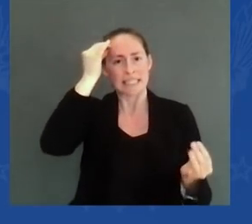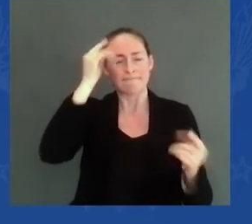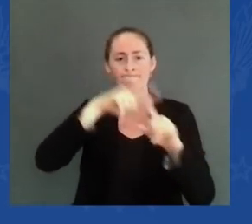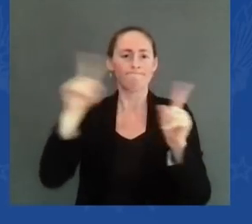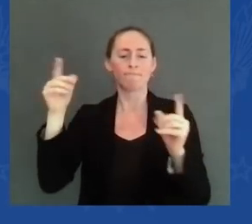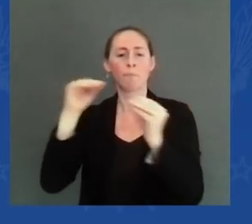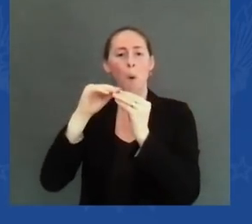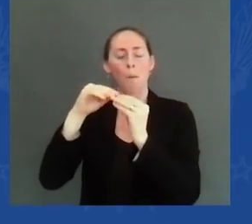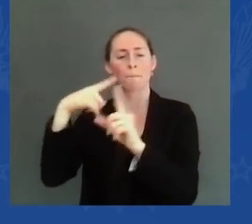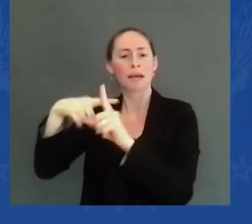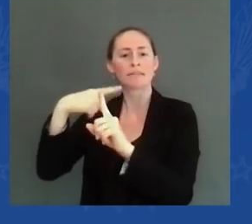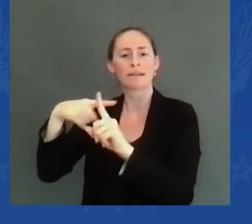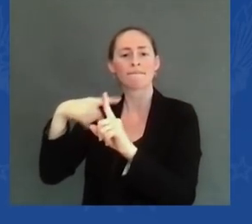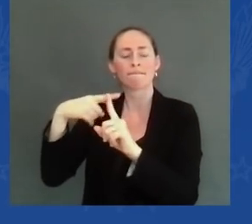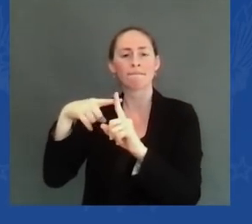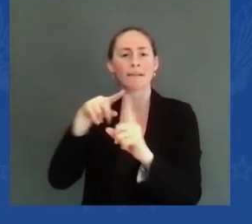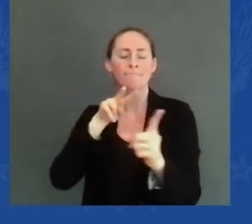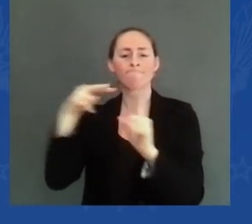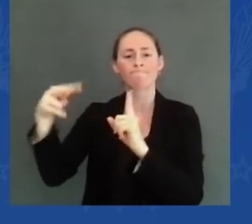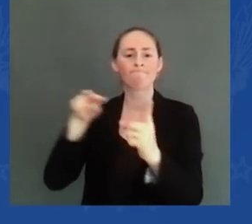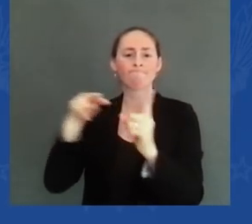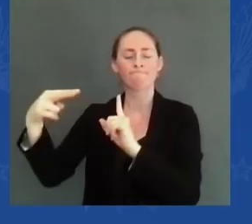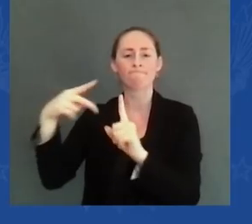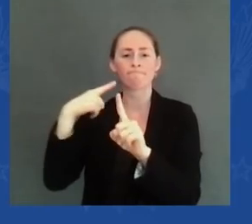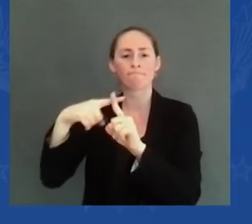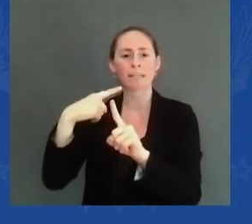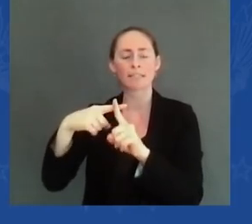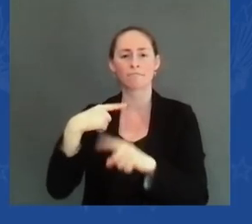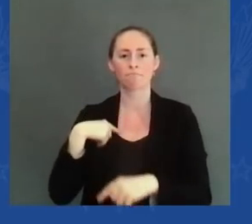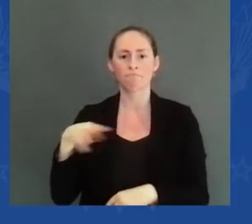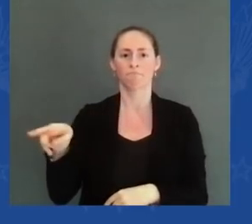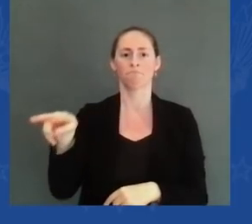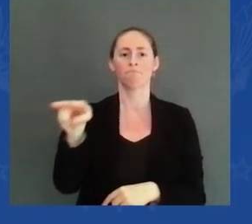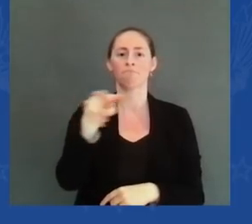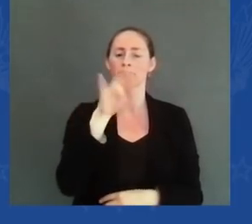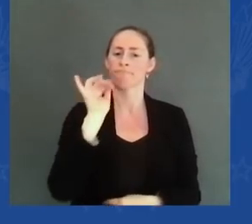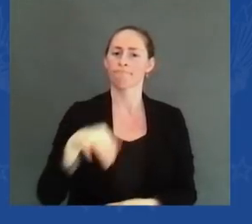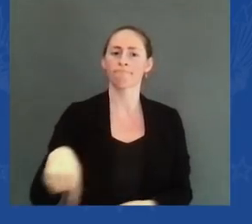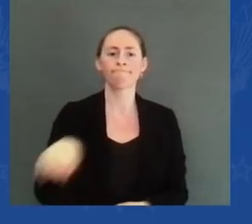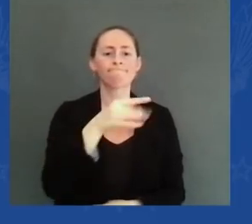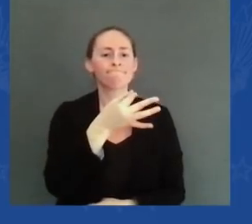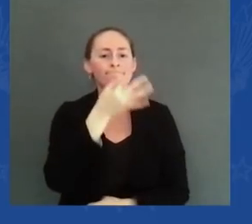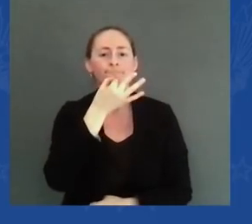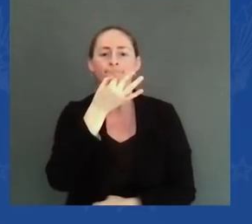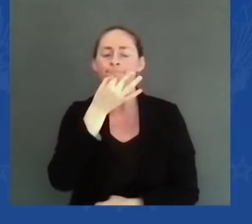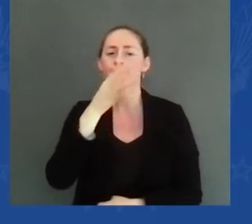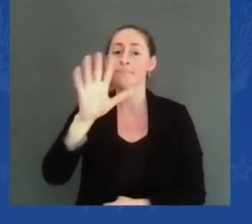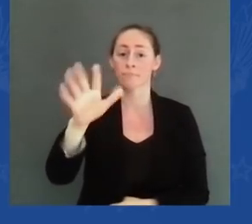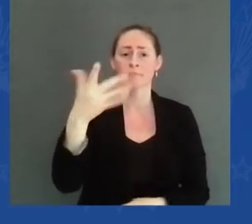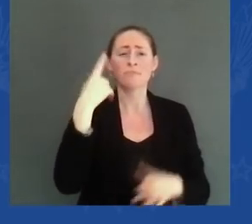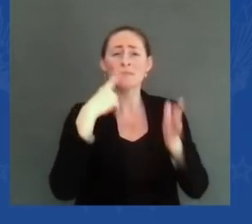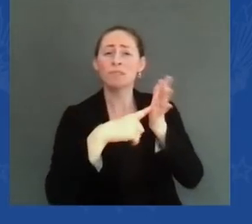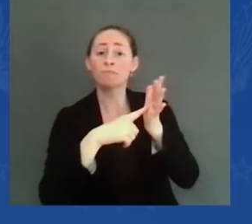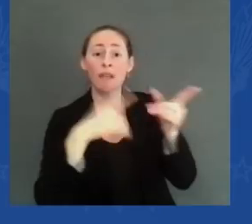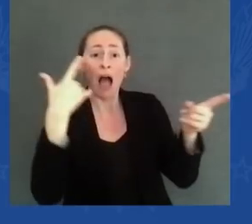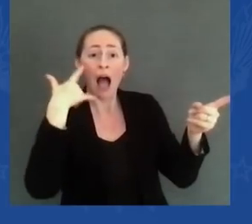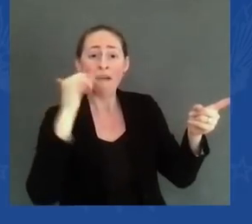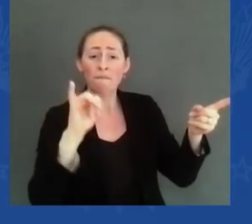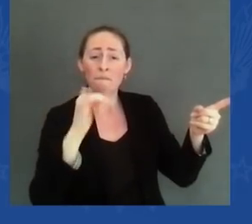from the wildfires in California and the far West, which I'm heading to in a couple of days;